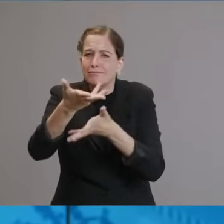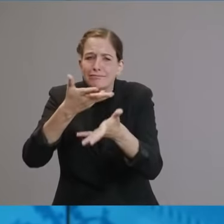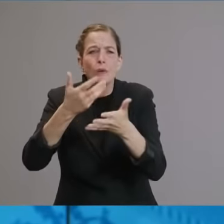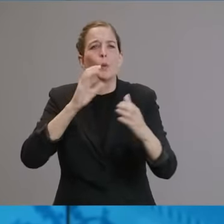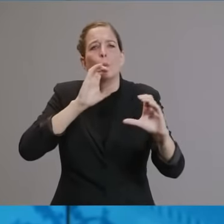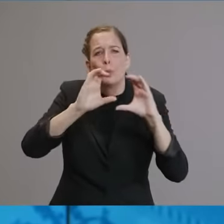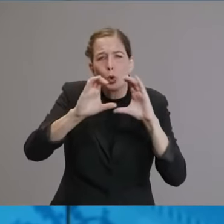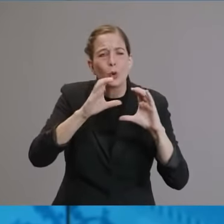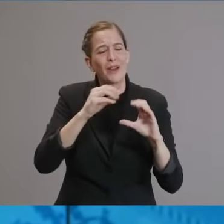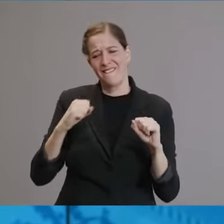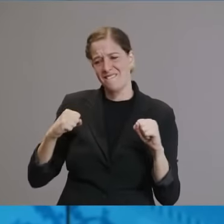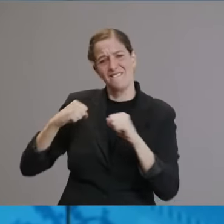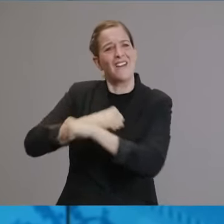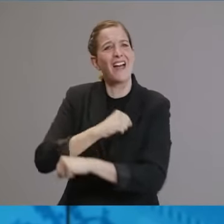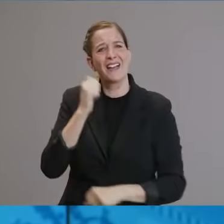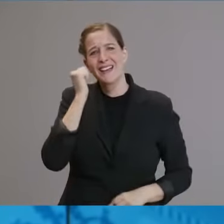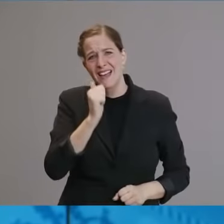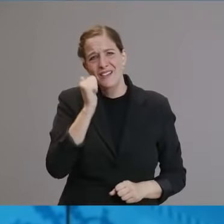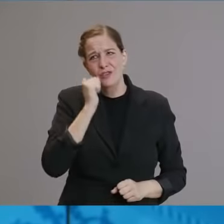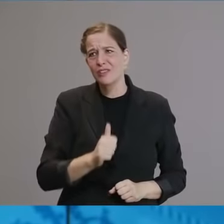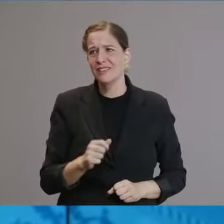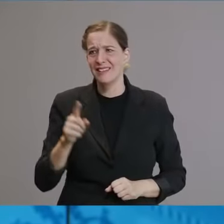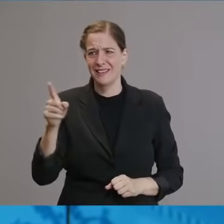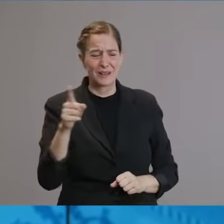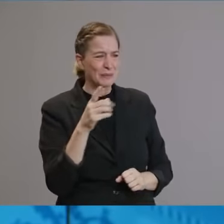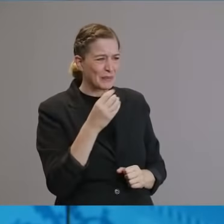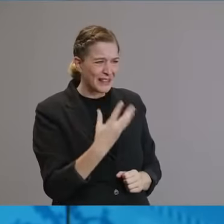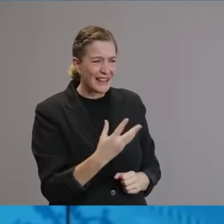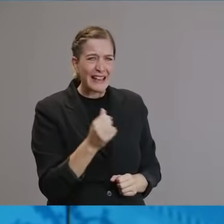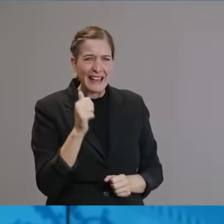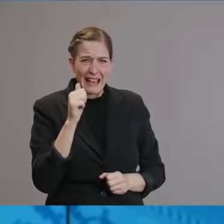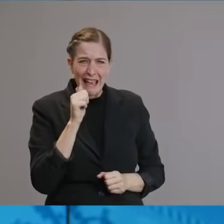DAY. ARIZONA IS BREAKING ITS OWN RECORDS, THOUGH. IT SEEMS LIKE YOU DON'T SEE THIS.